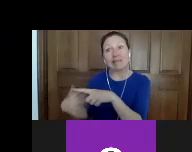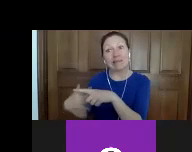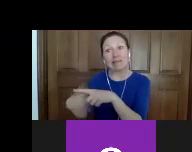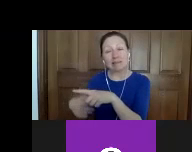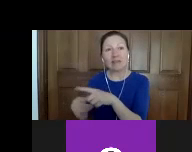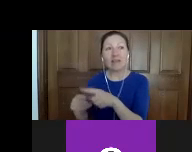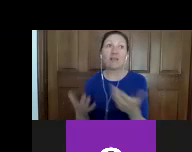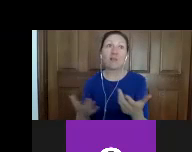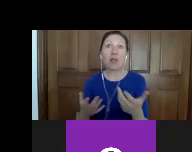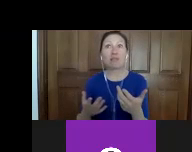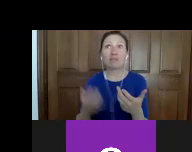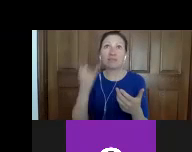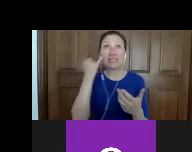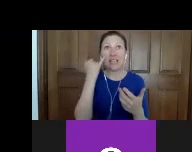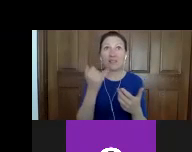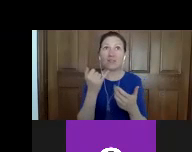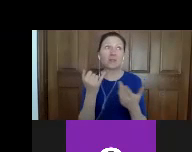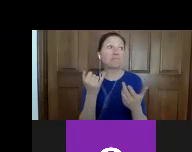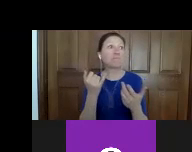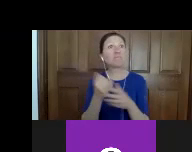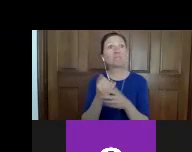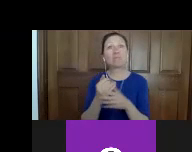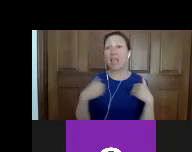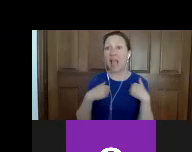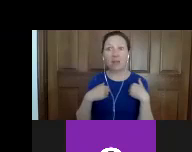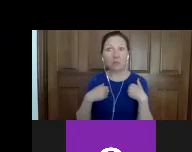finding a different office for you to be in or finding a different office for the other